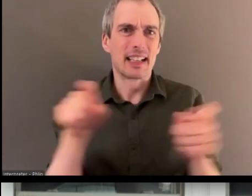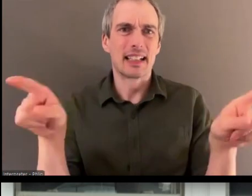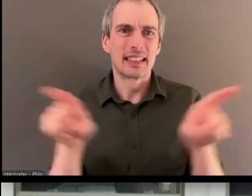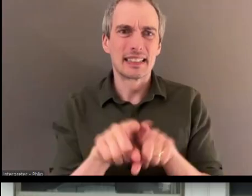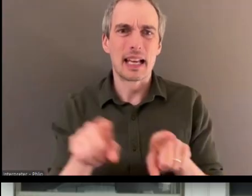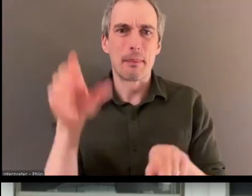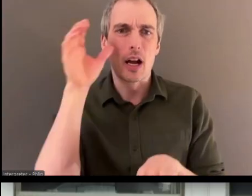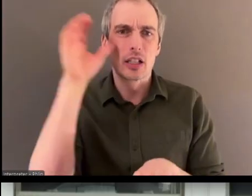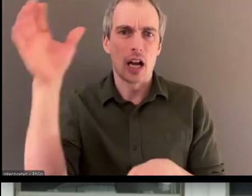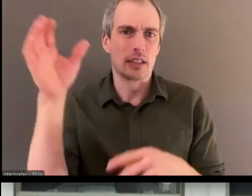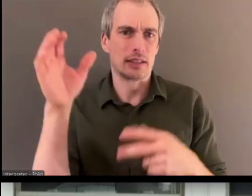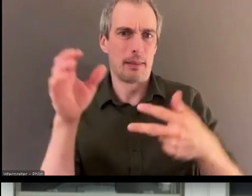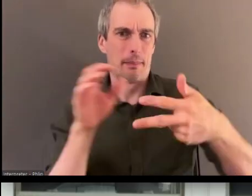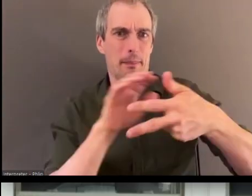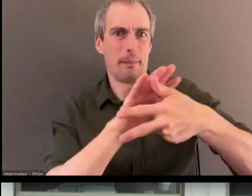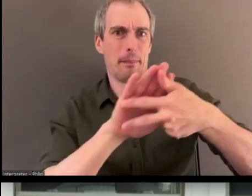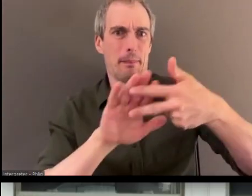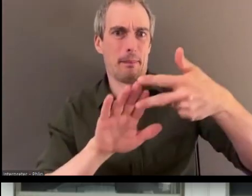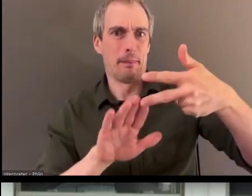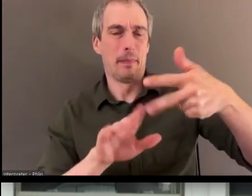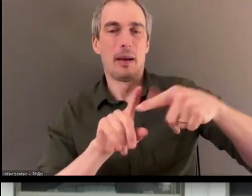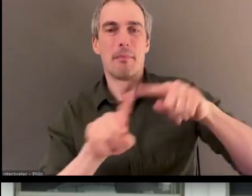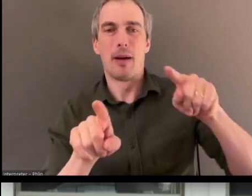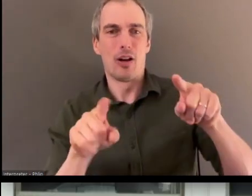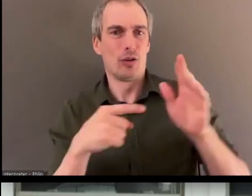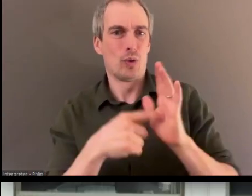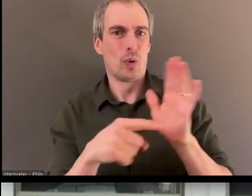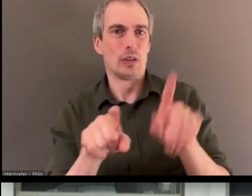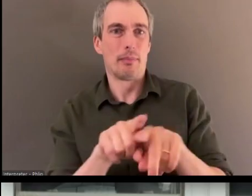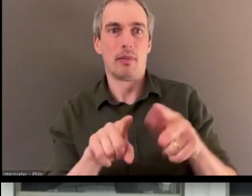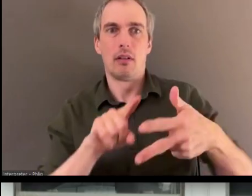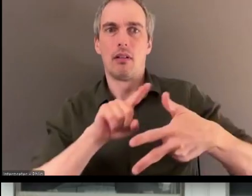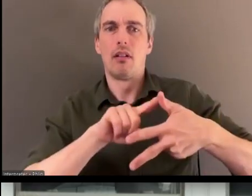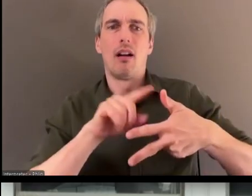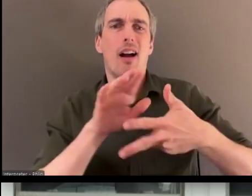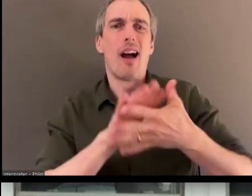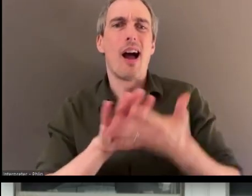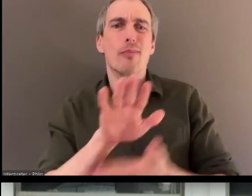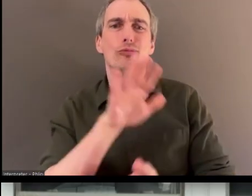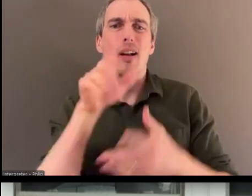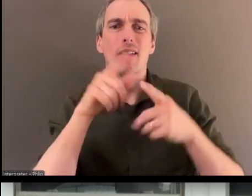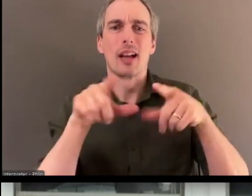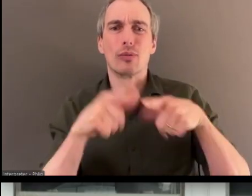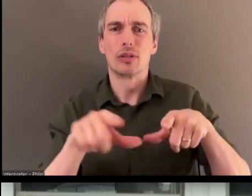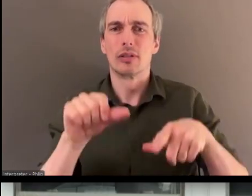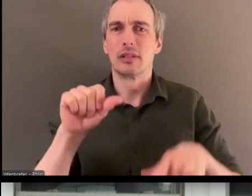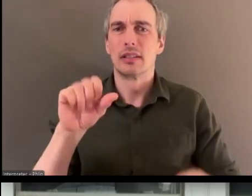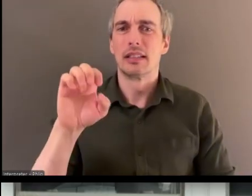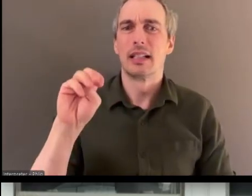When I'm saying semantics, it's just an abstract language that represents the title-ness of something.